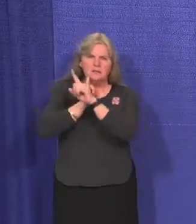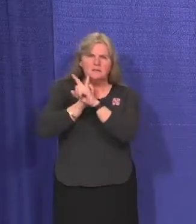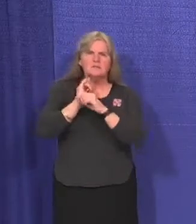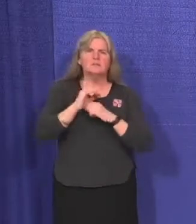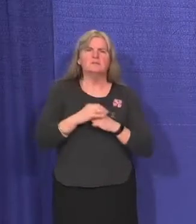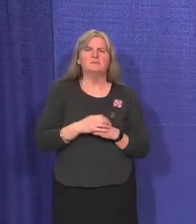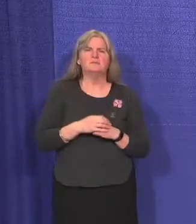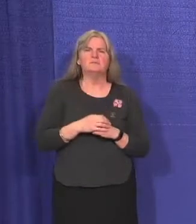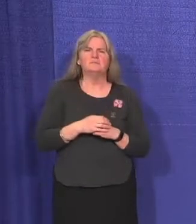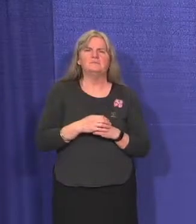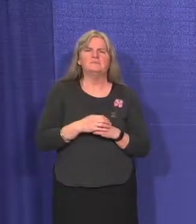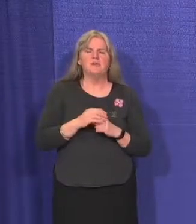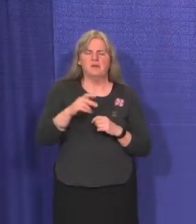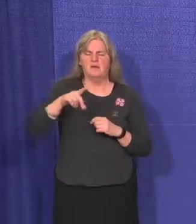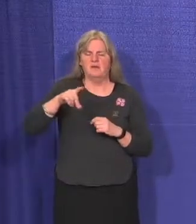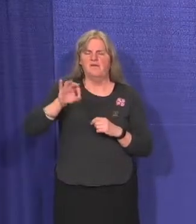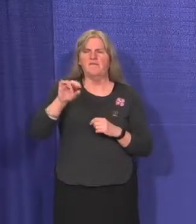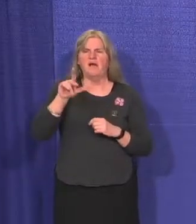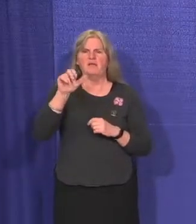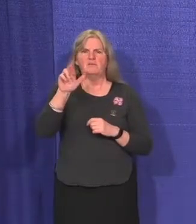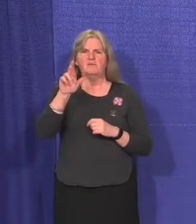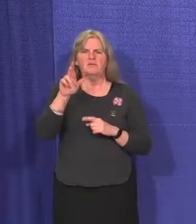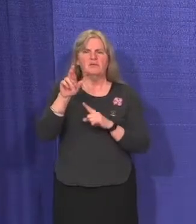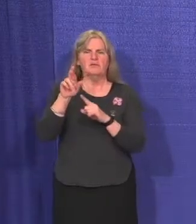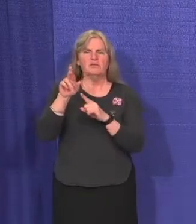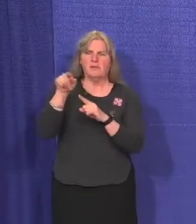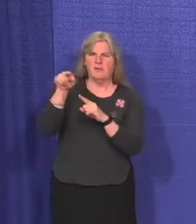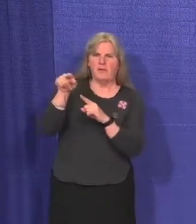transmission from one to another.